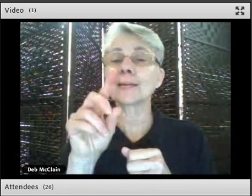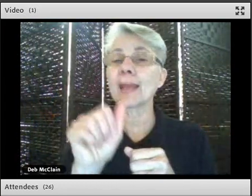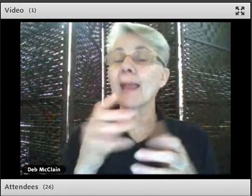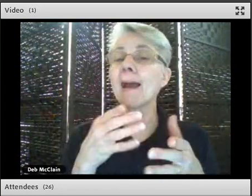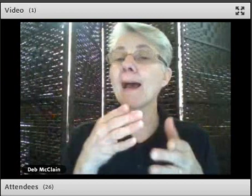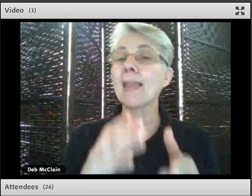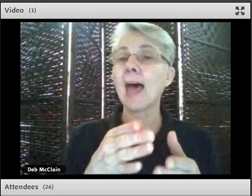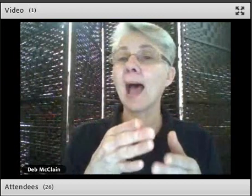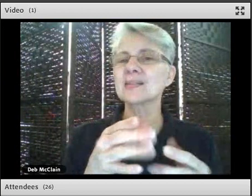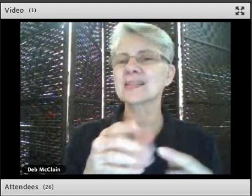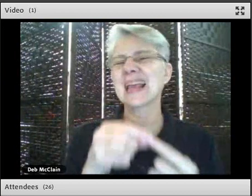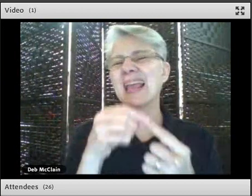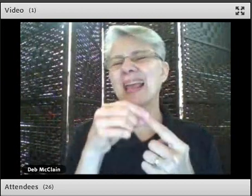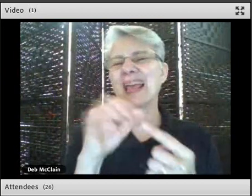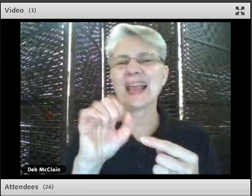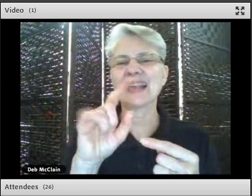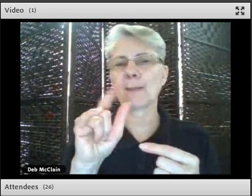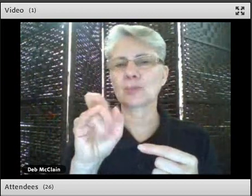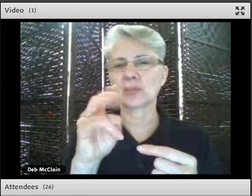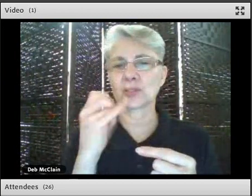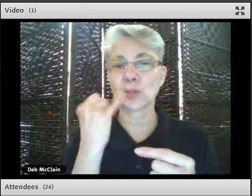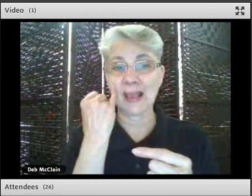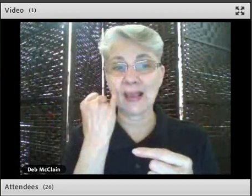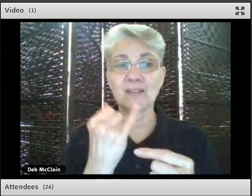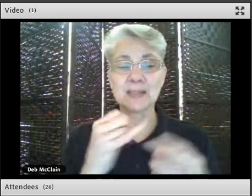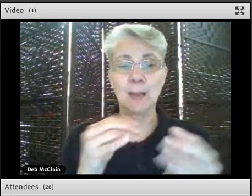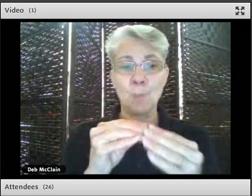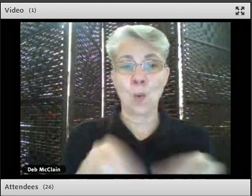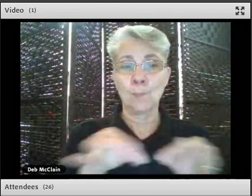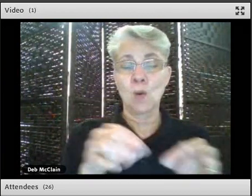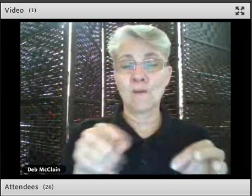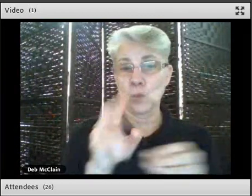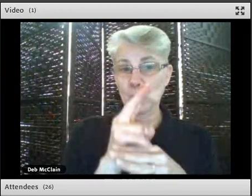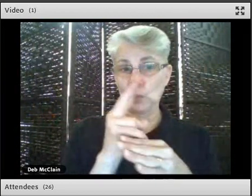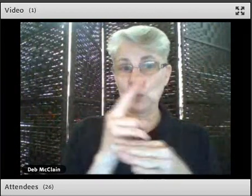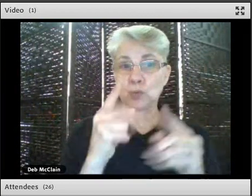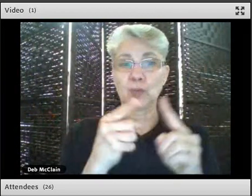that you use "compact discs" or "sound discs," then by all means, do that.